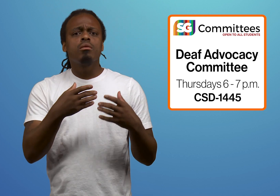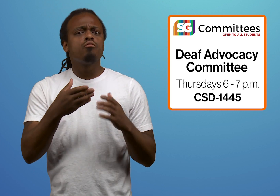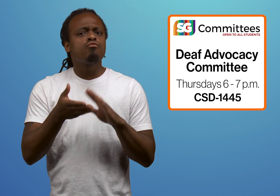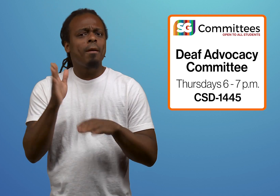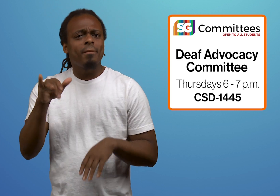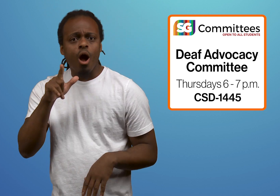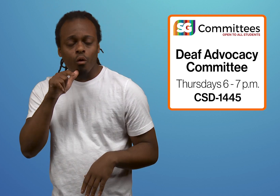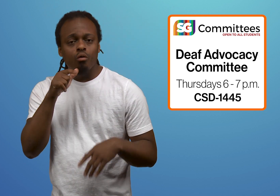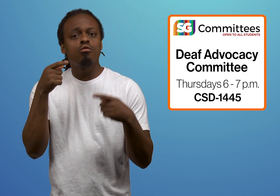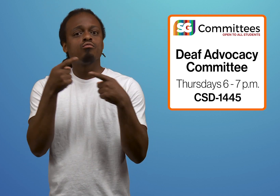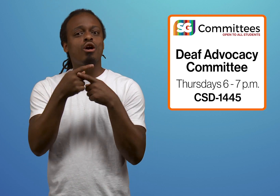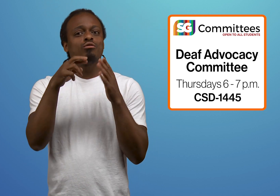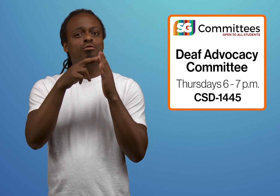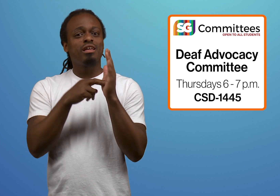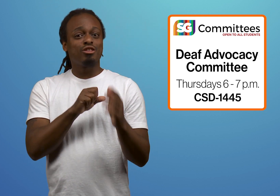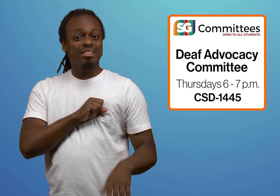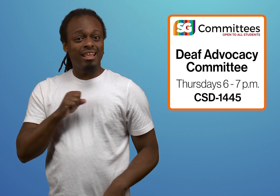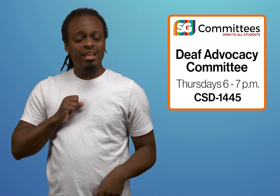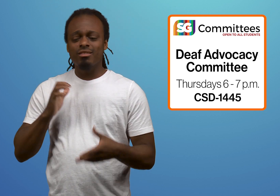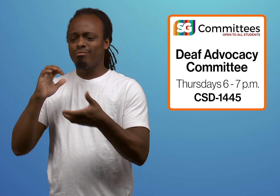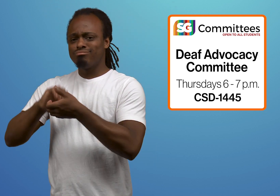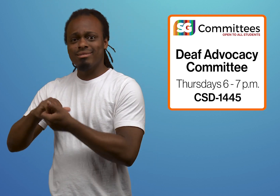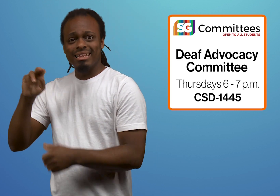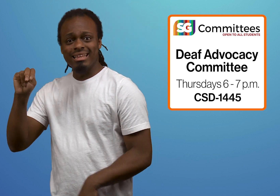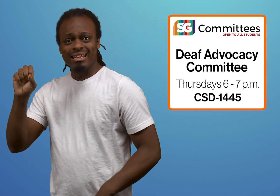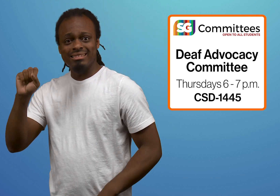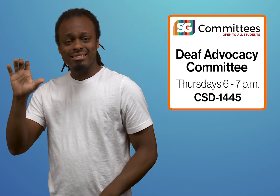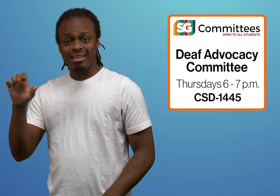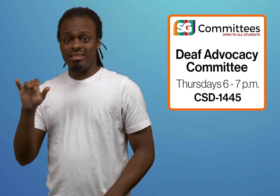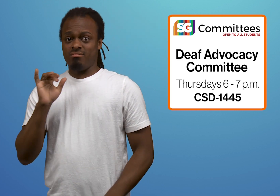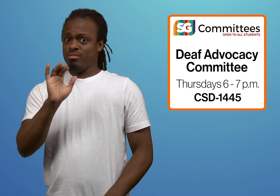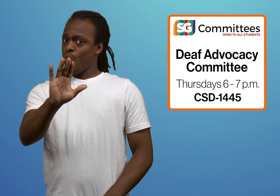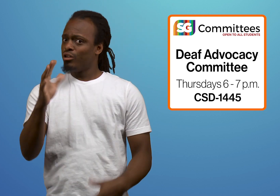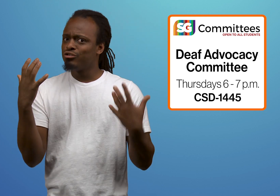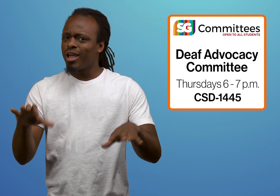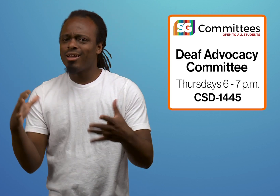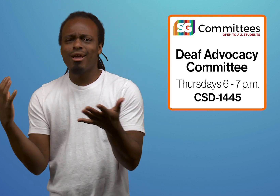It’s led by the RIT Cross-Registered Senator in partnership with the NSC